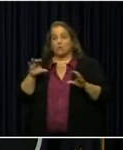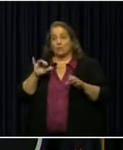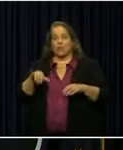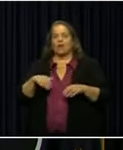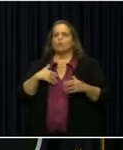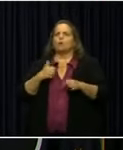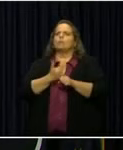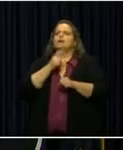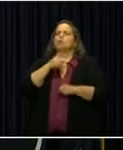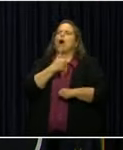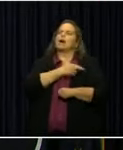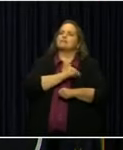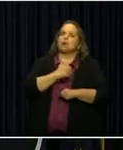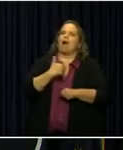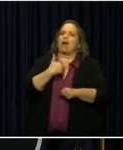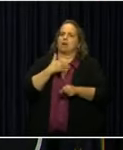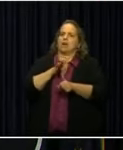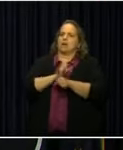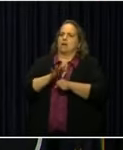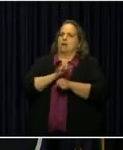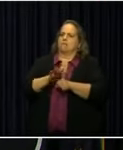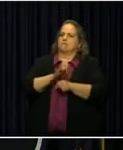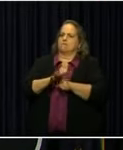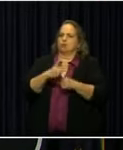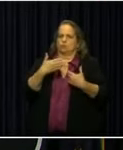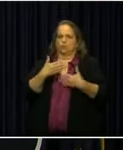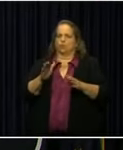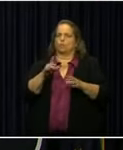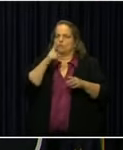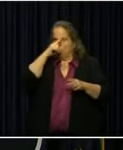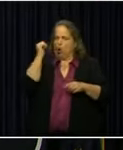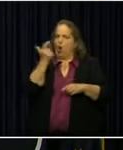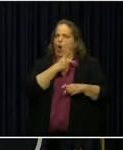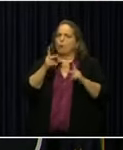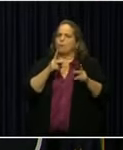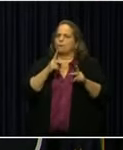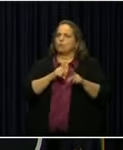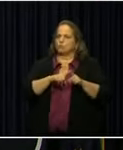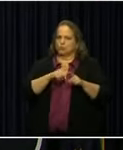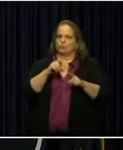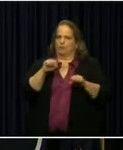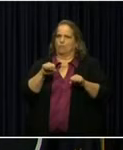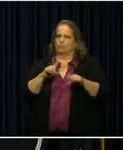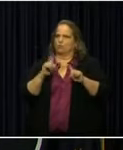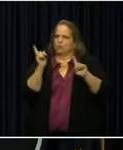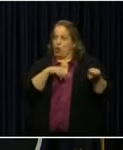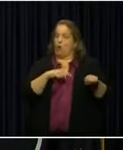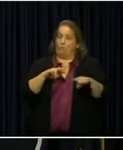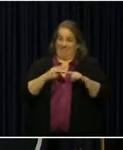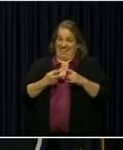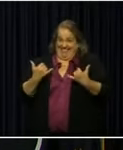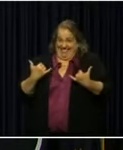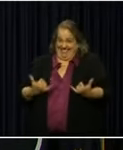STILL. WE HAVE LABORATORIES THAT ARE COMING ONLINE AND HABLE TO DO TESTS BUT WE DON'T HAVE THE LITTLE SWABS.